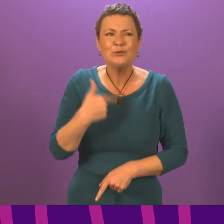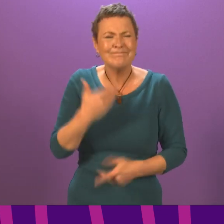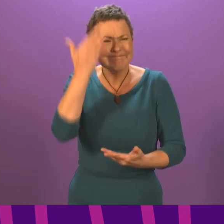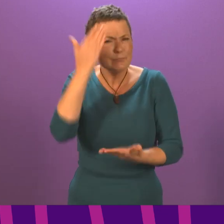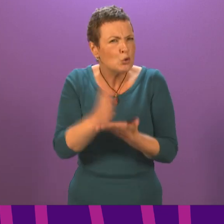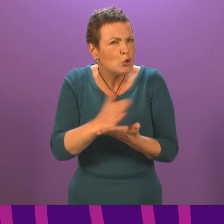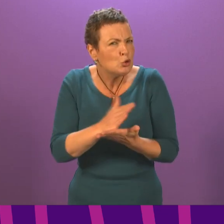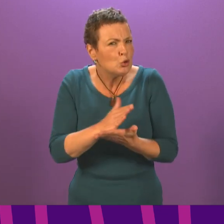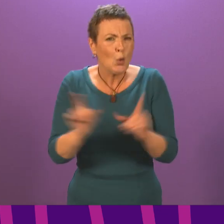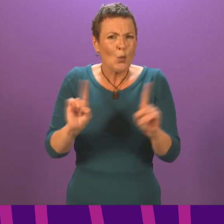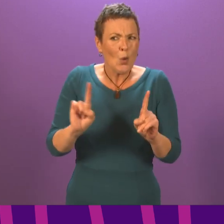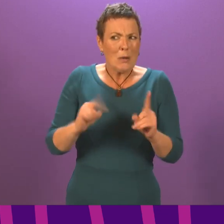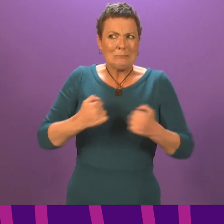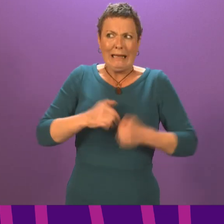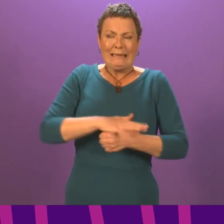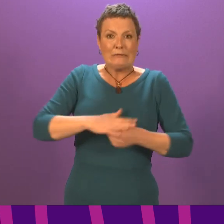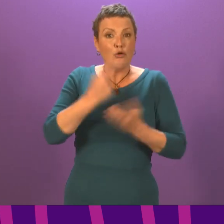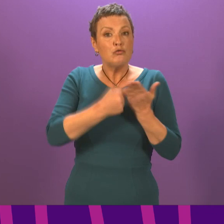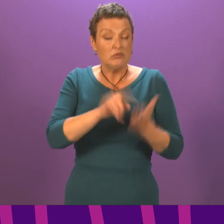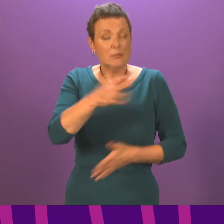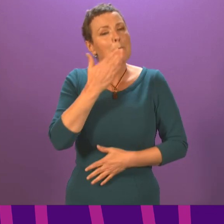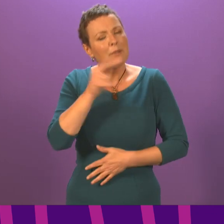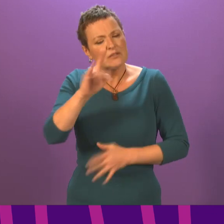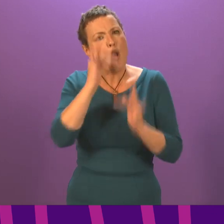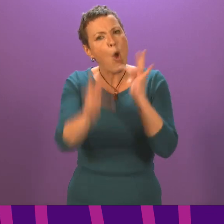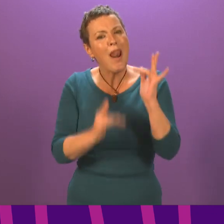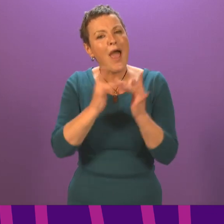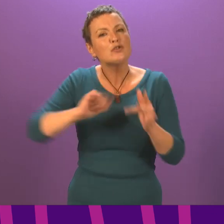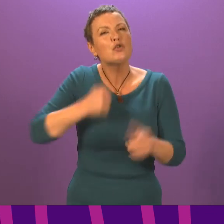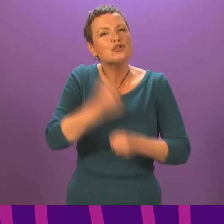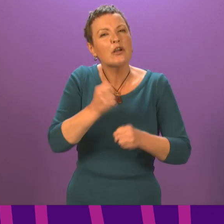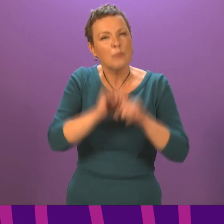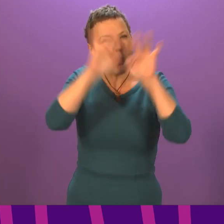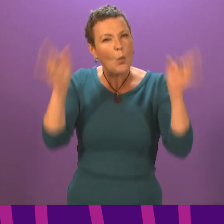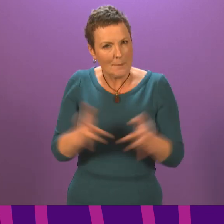apply in their local area, the postcode checker on the Scottish Government website has that information.